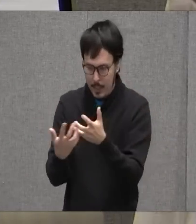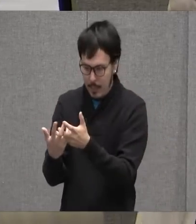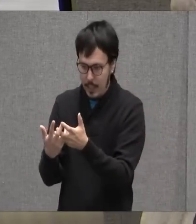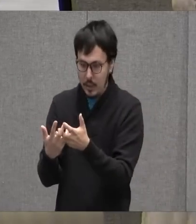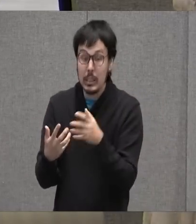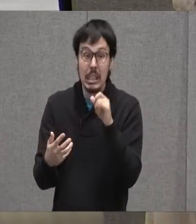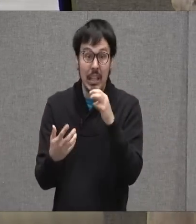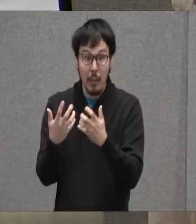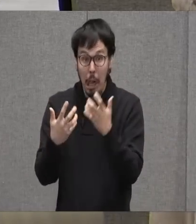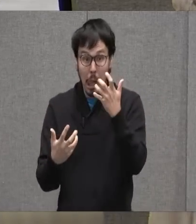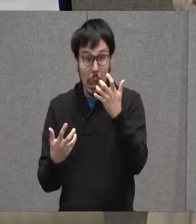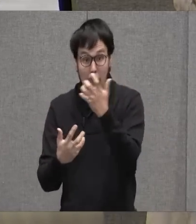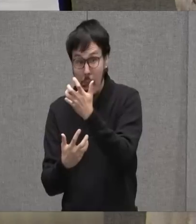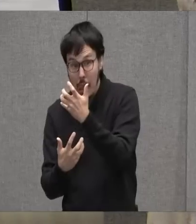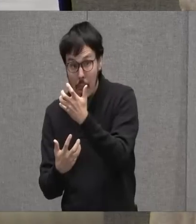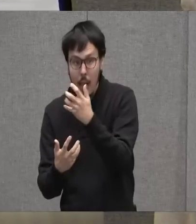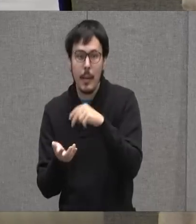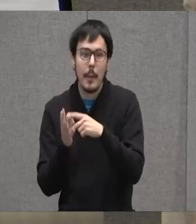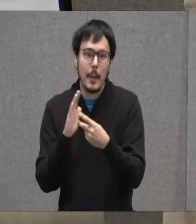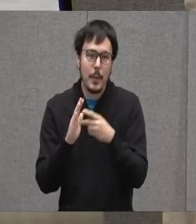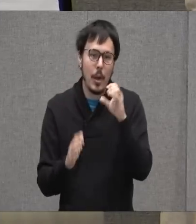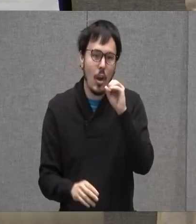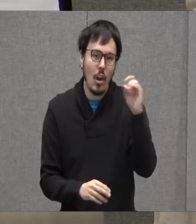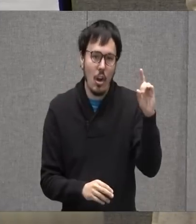Does every one of these numbers have a buddy?